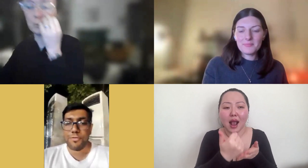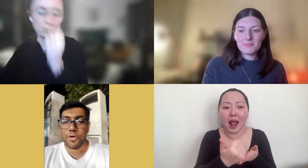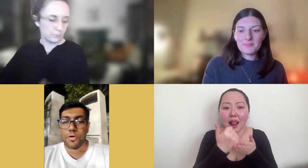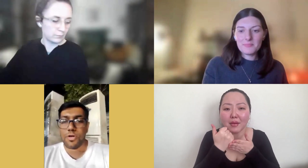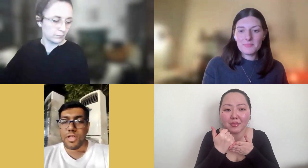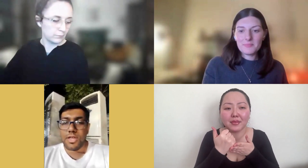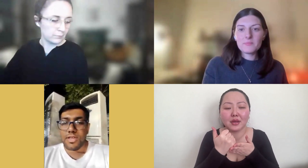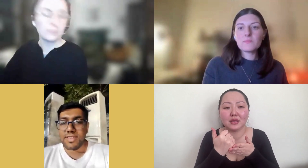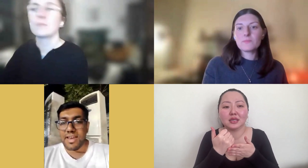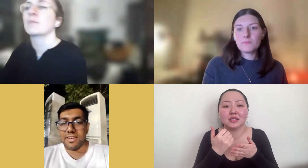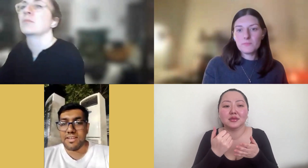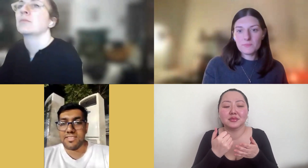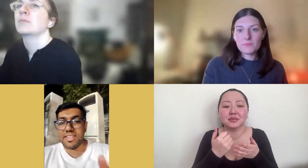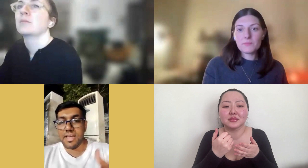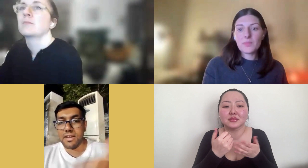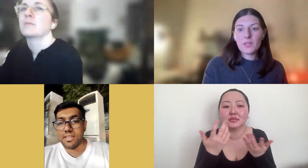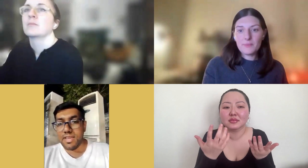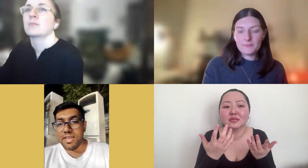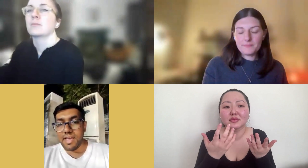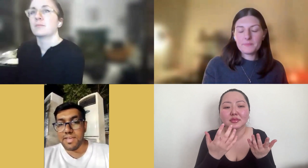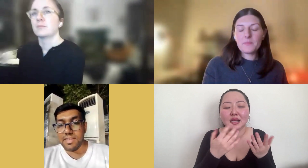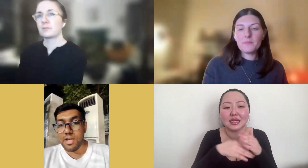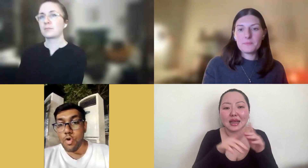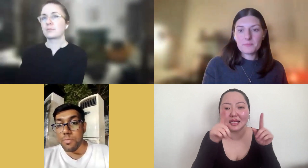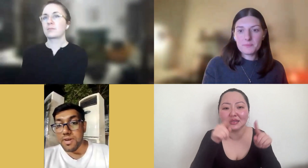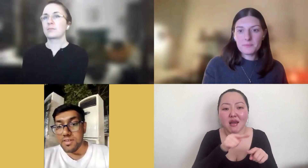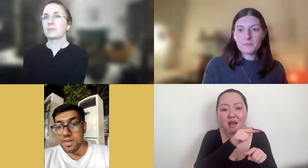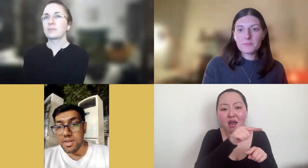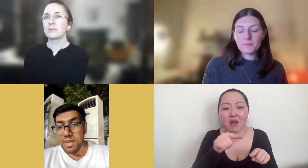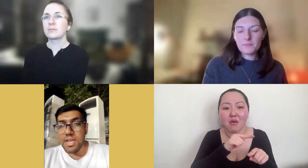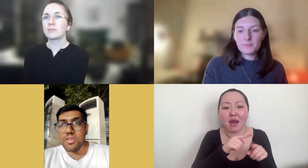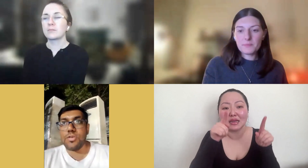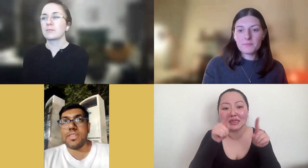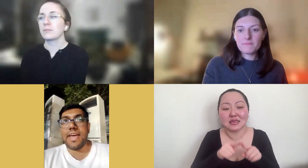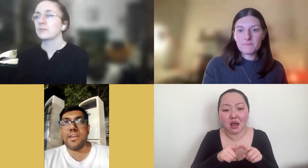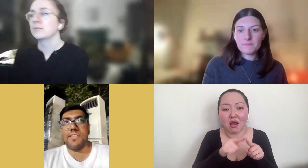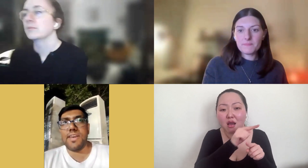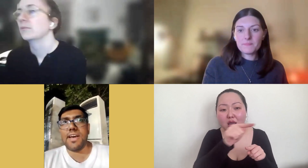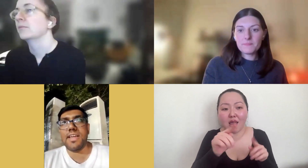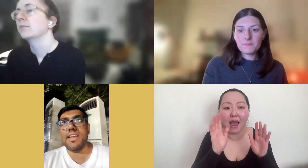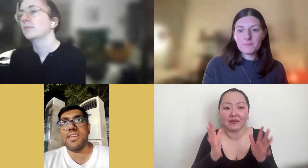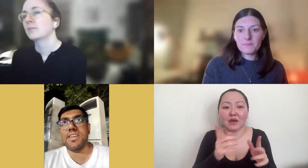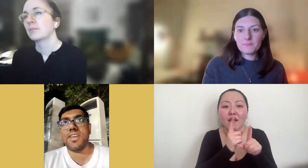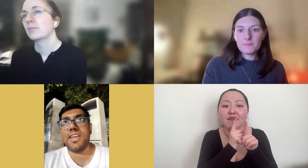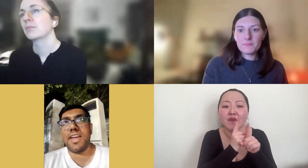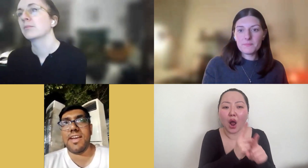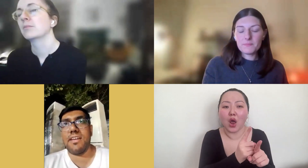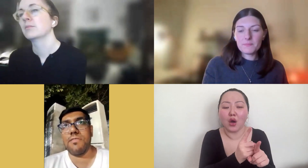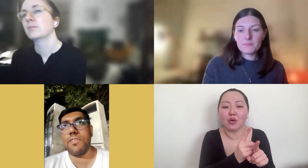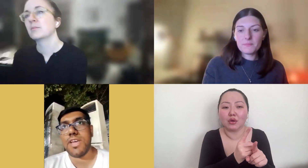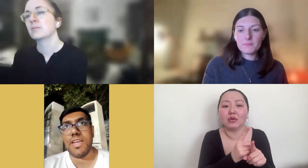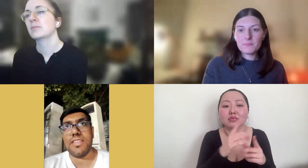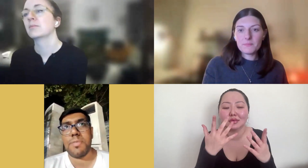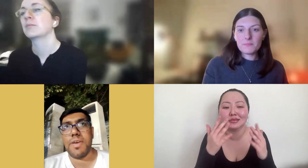to follow the standards they have in their home country that. We are initiating and working in the